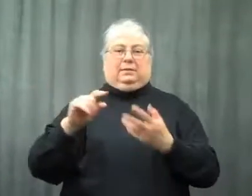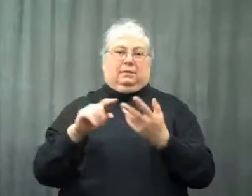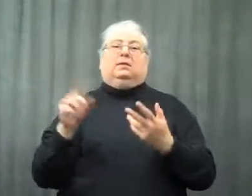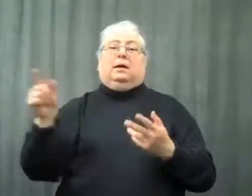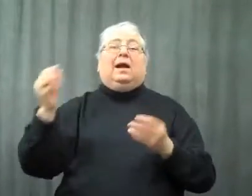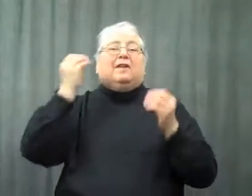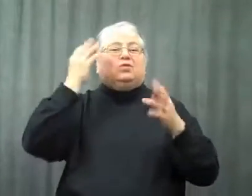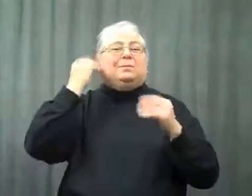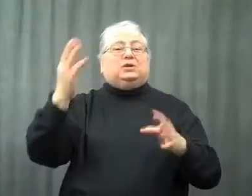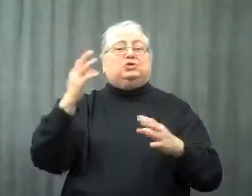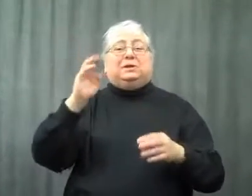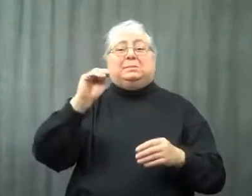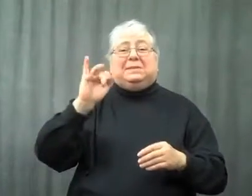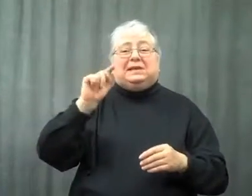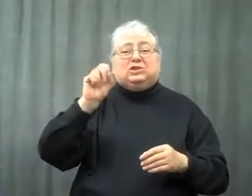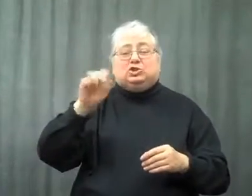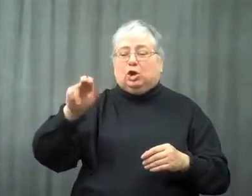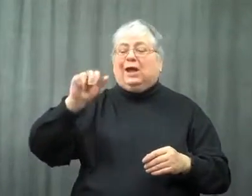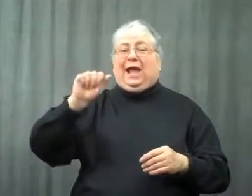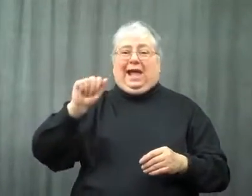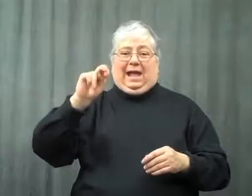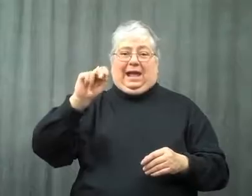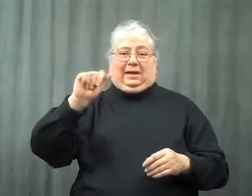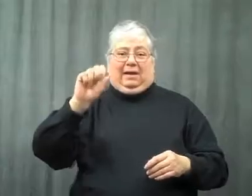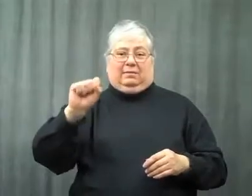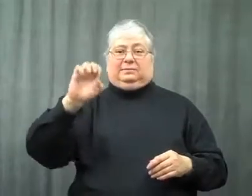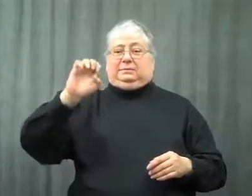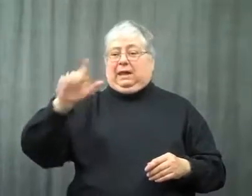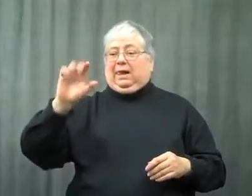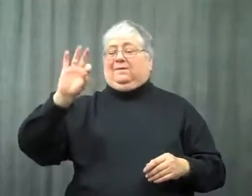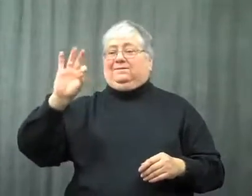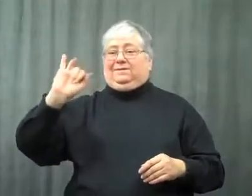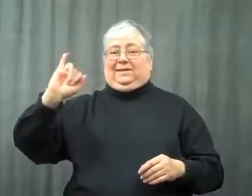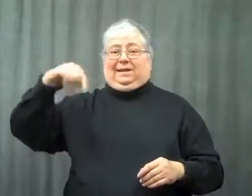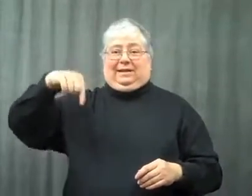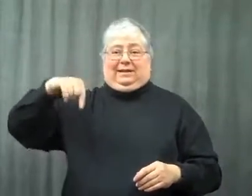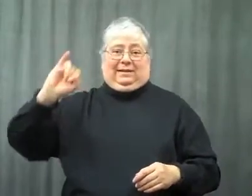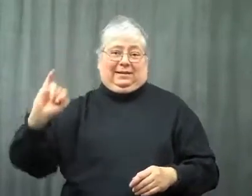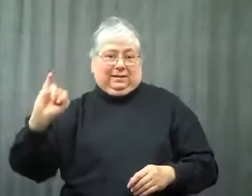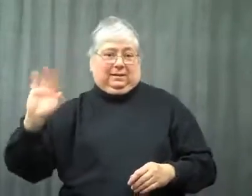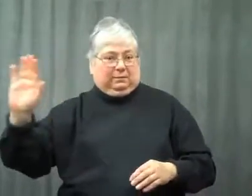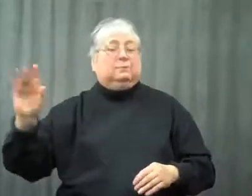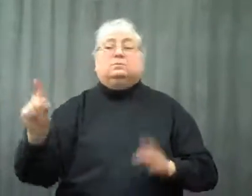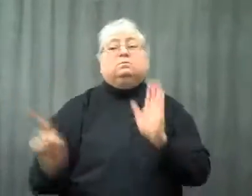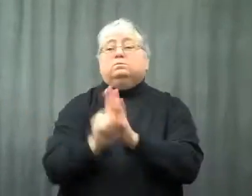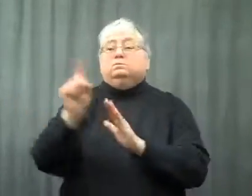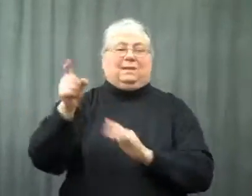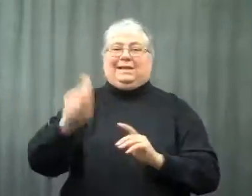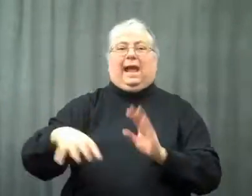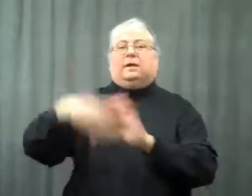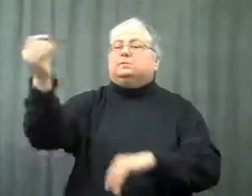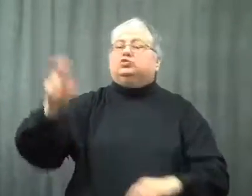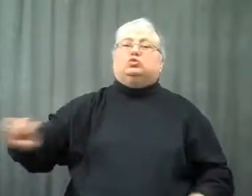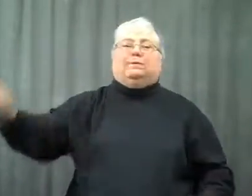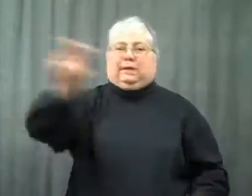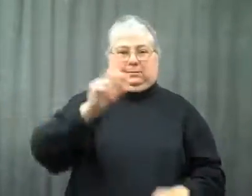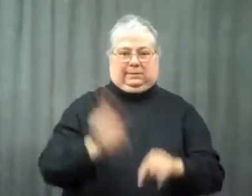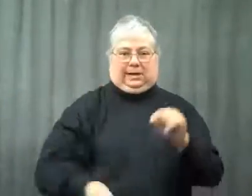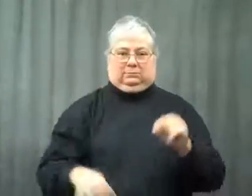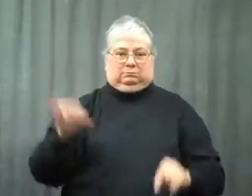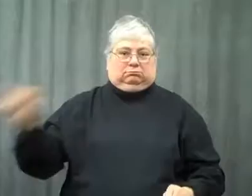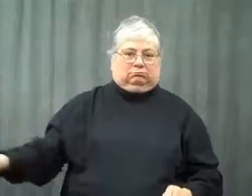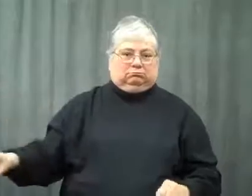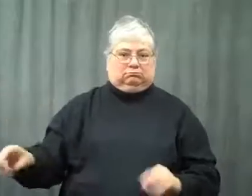and the Information Miniser Anas el-Fiqqi were all ordered not to travel.